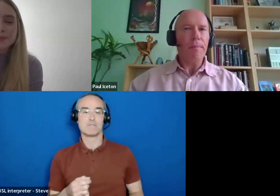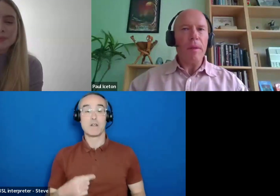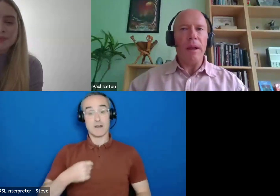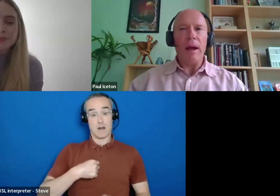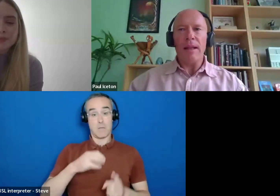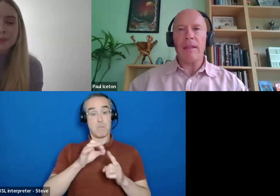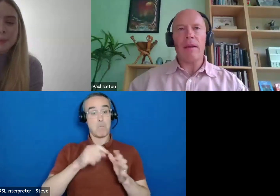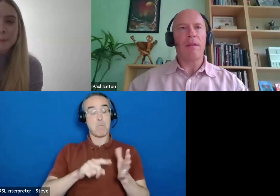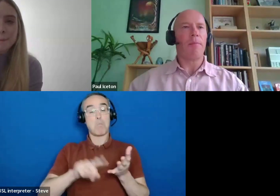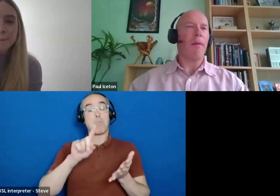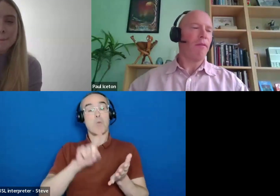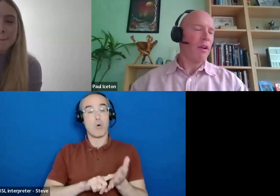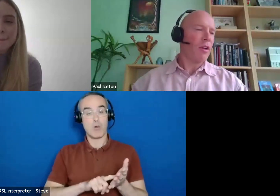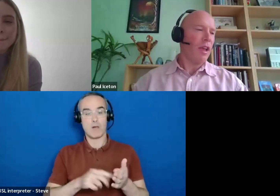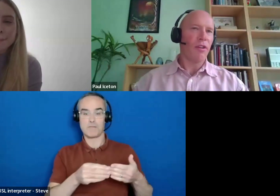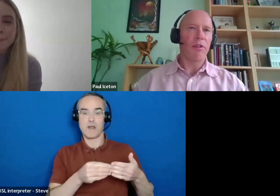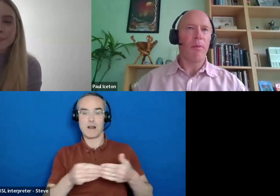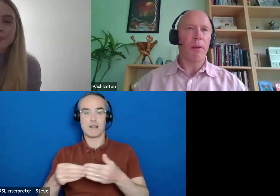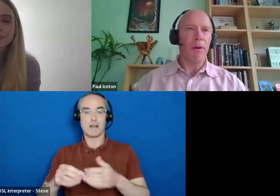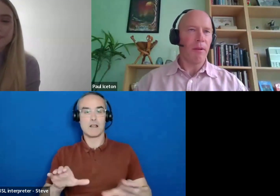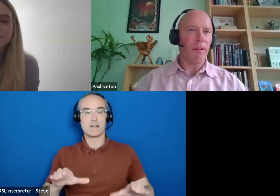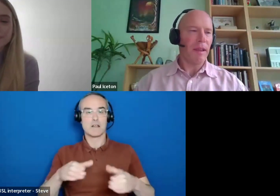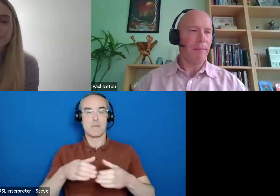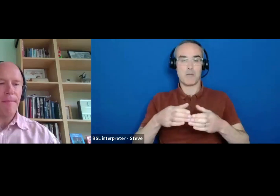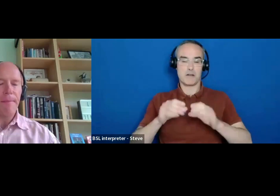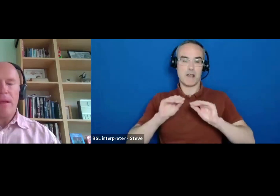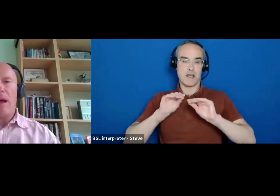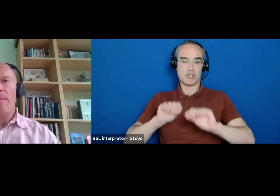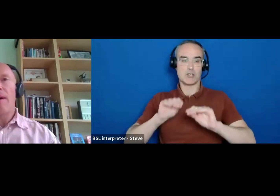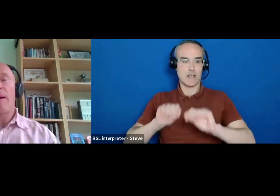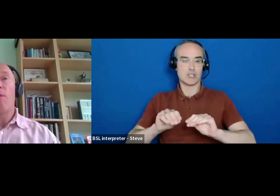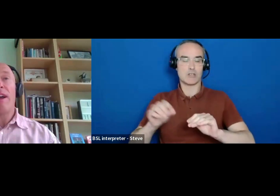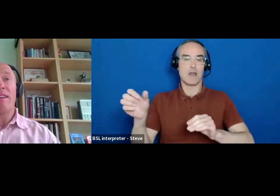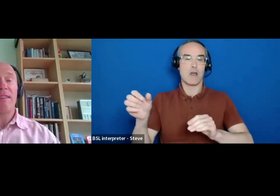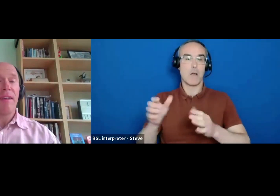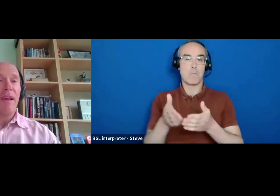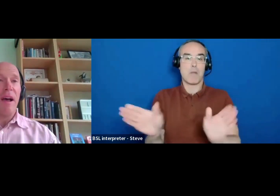and I lead the Department for Education's Public Appointments team. I'm a white